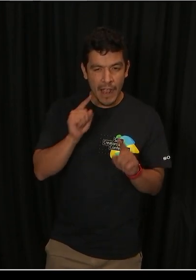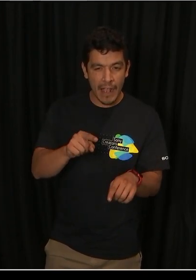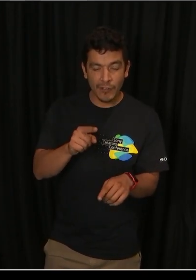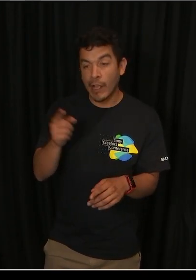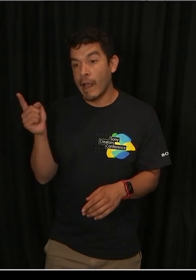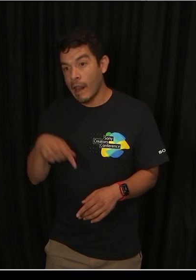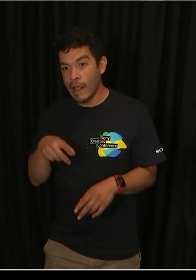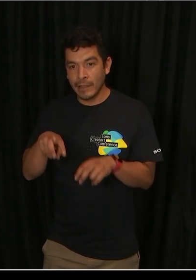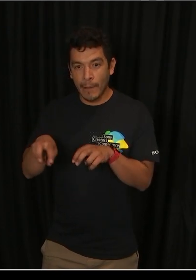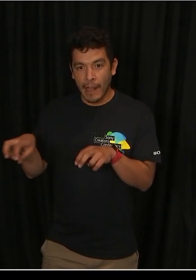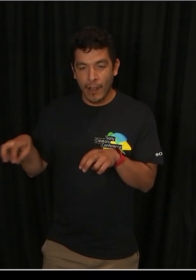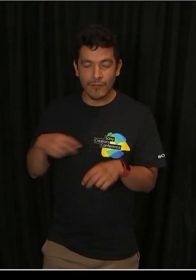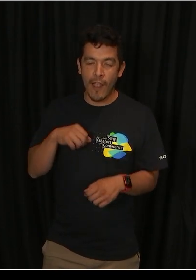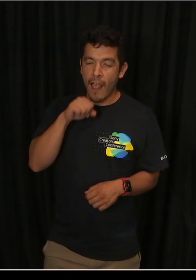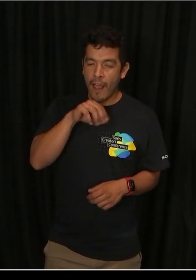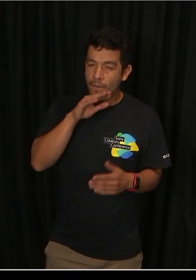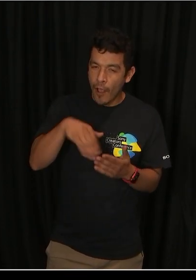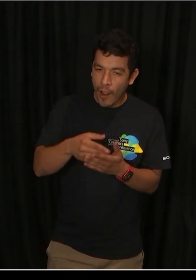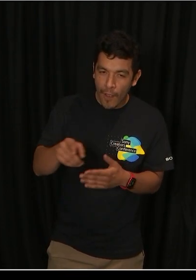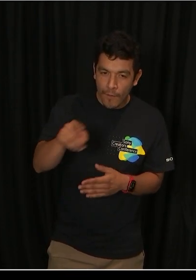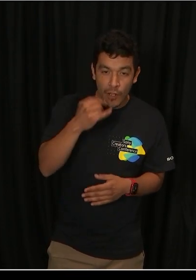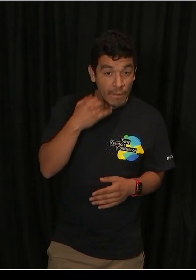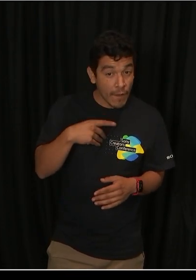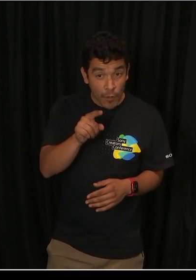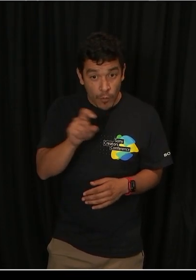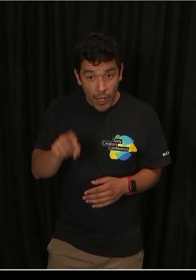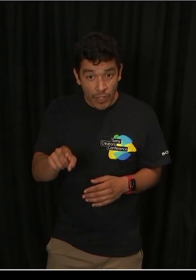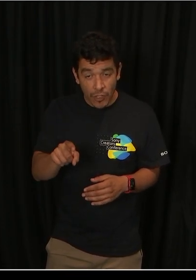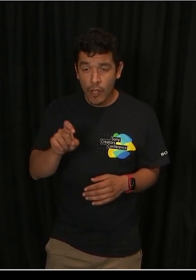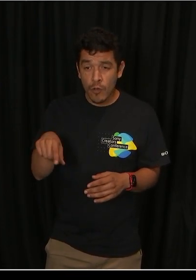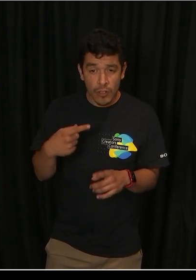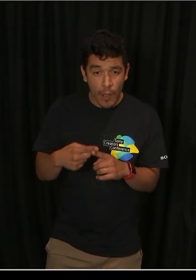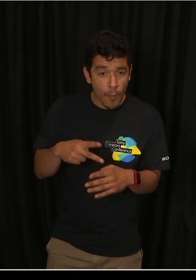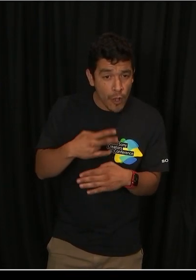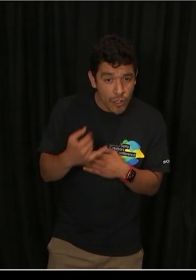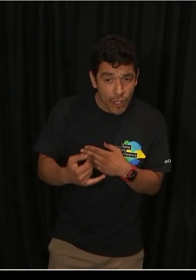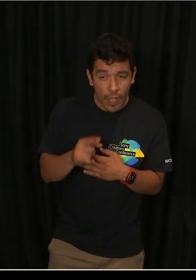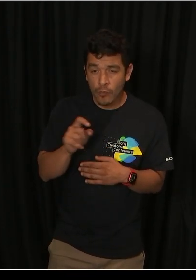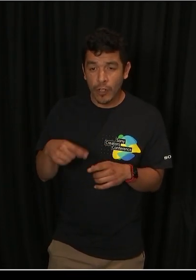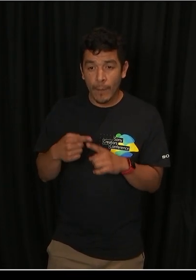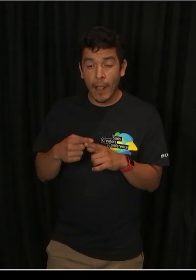And so I'd love for all of you if you have questions, questions about projects, questions about Imageworks,